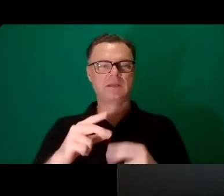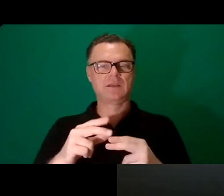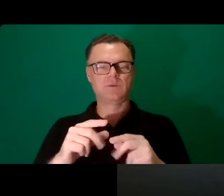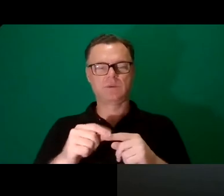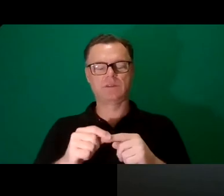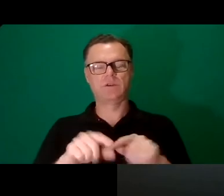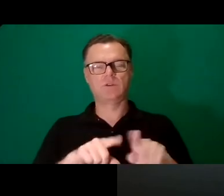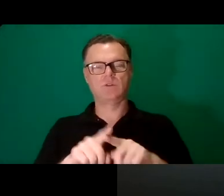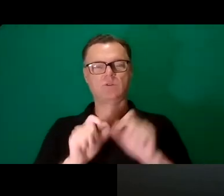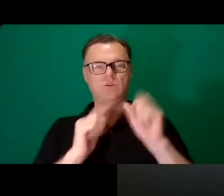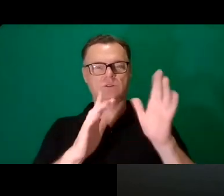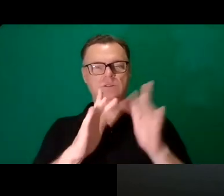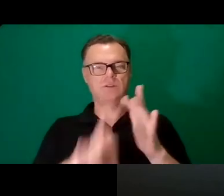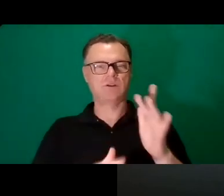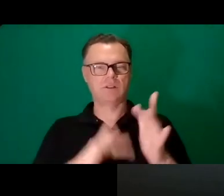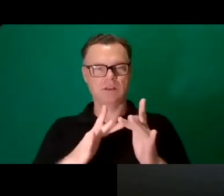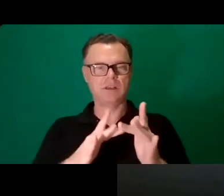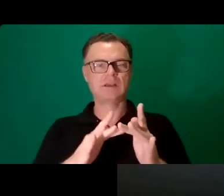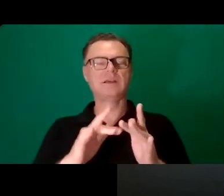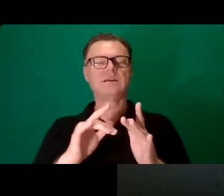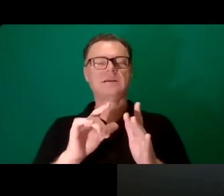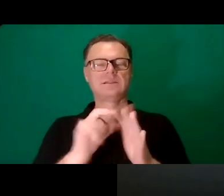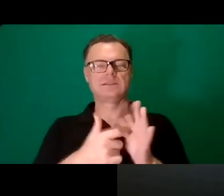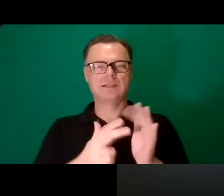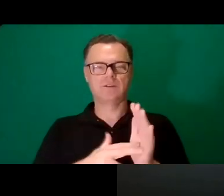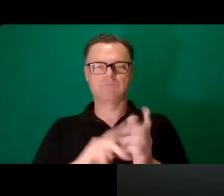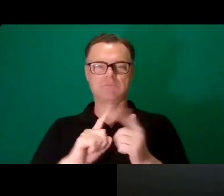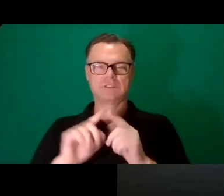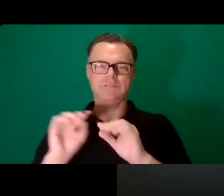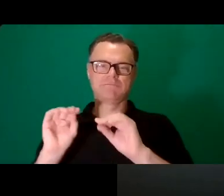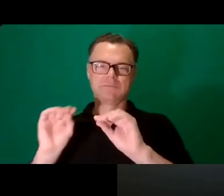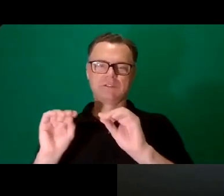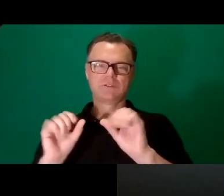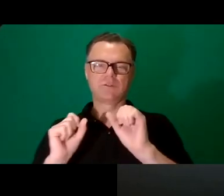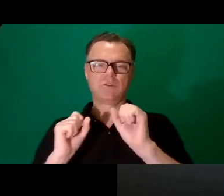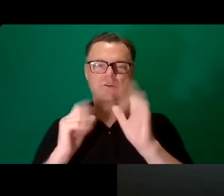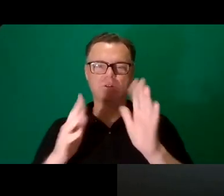Auslan Online, he continues to provide Auslan training to workplaces,